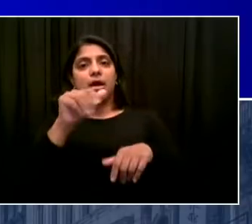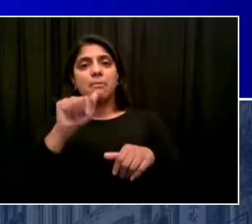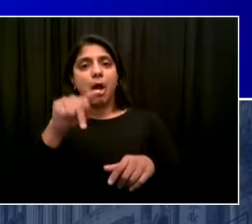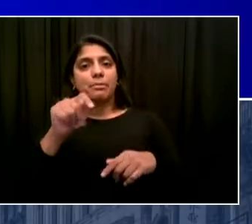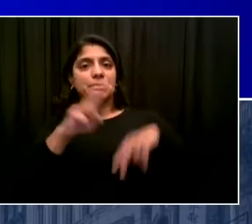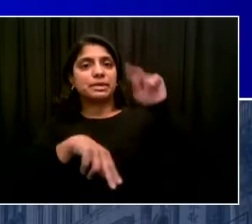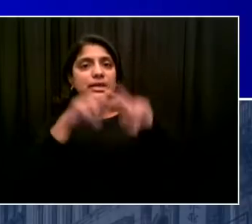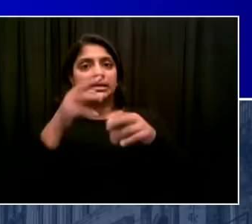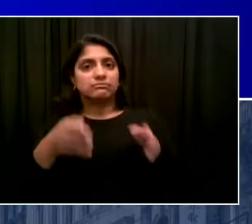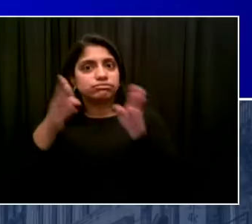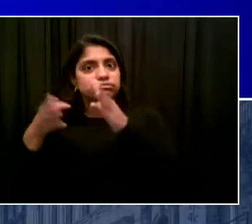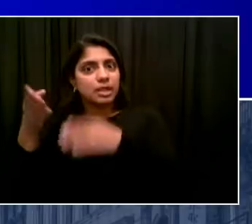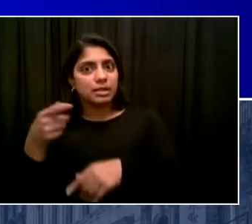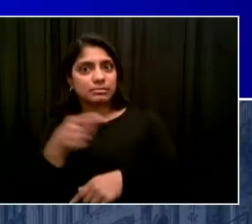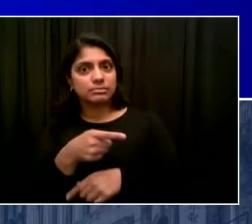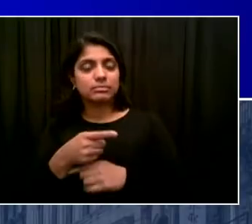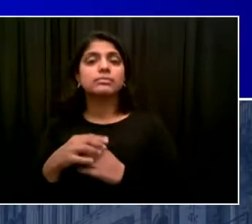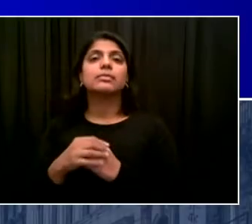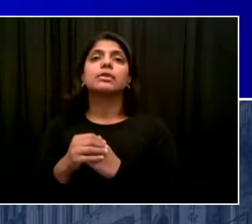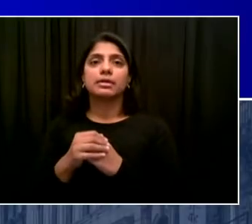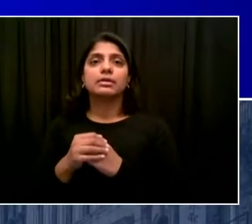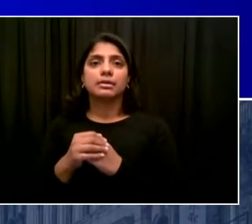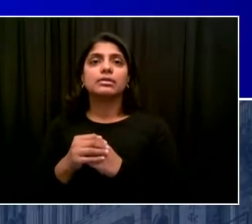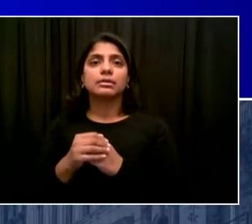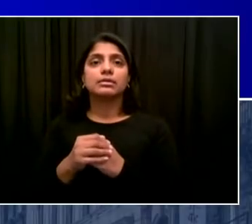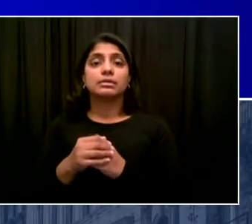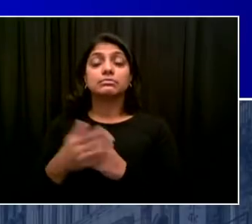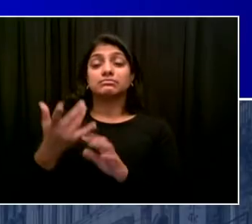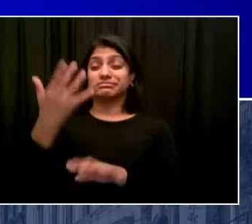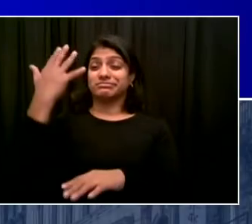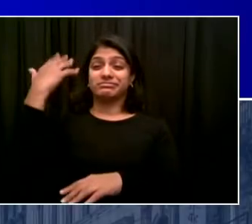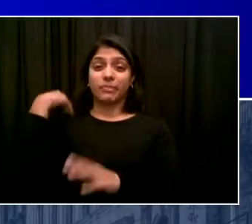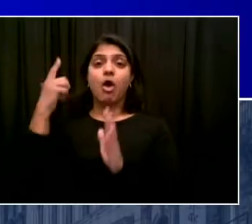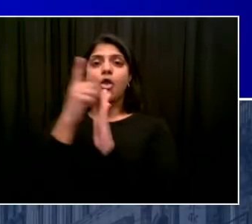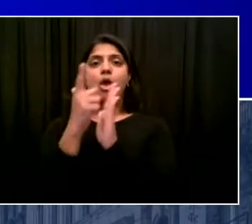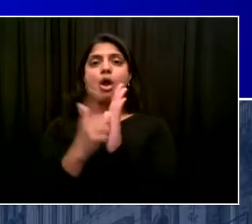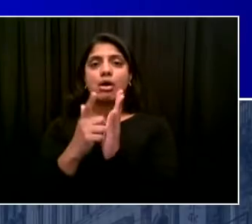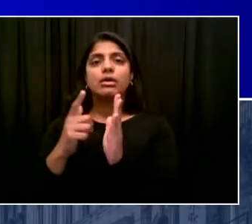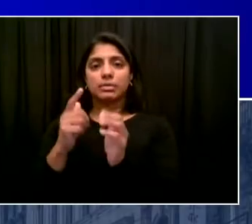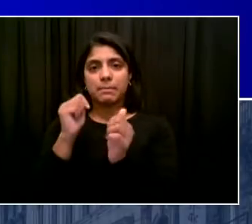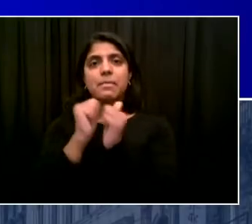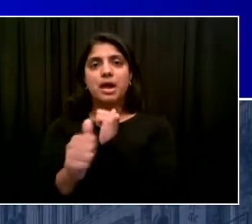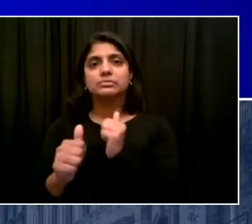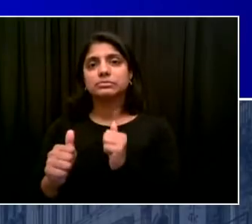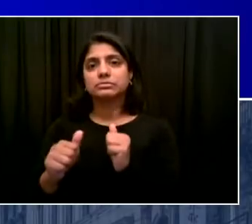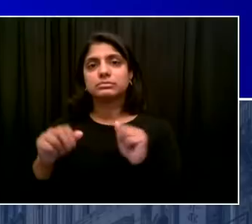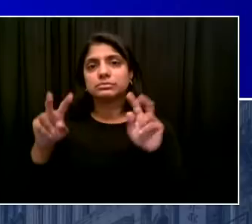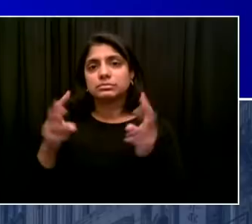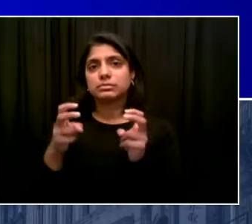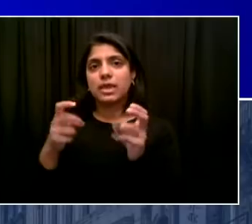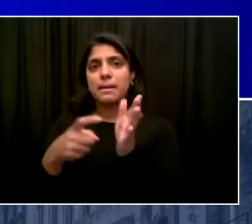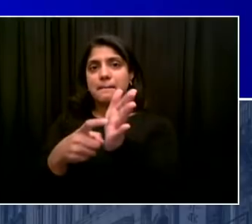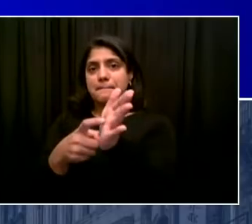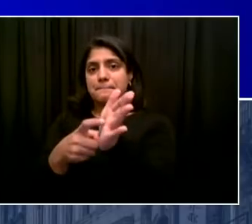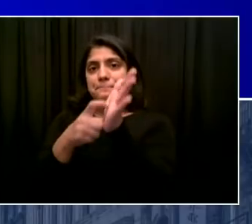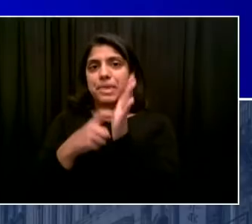INCLUSIONARY HOUSING WE GOT THAT DOE NIN OUR FIRST TERM, A NEW LAW, DEVELOPERS GOT THE OPPORTUNITY TO DEVELOP MORE WHEN THEY ALSO